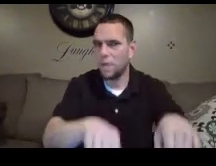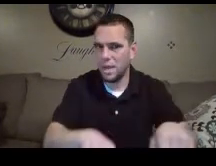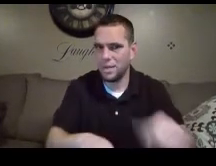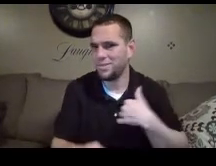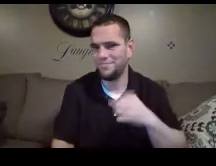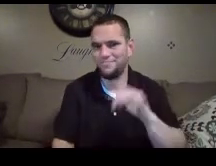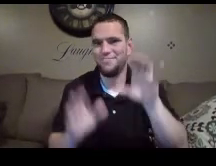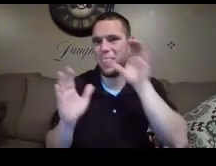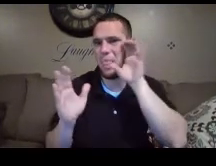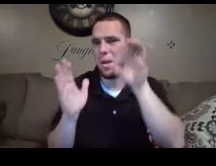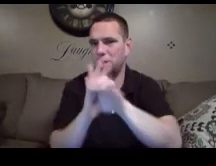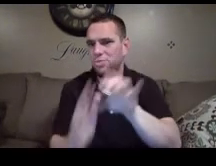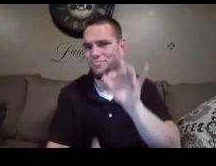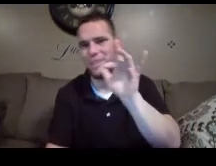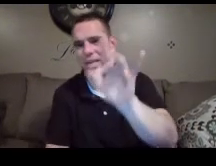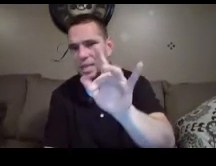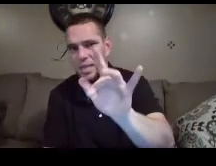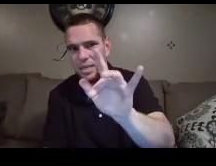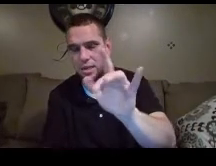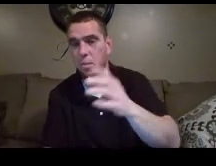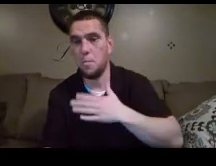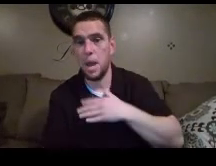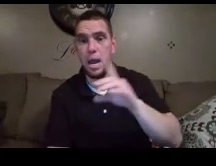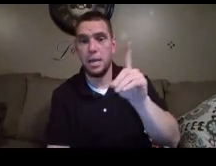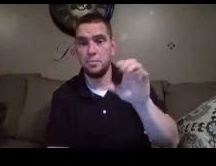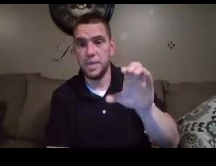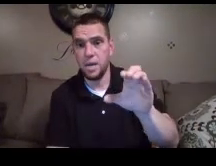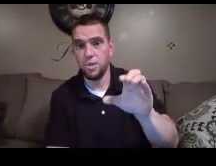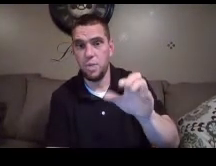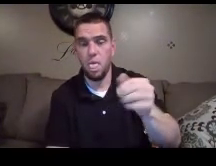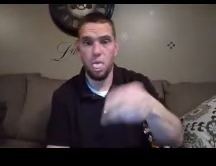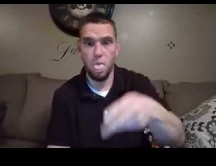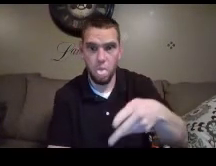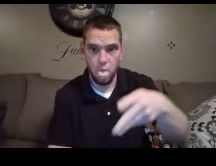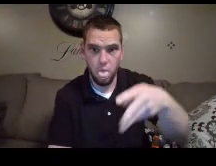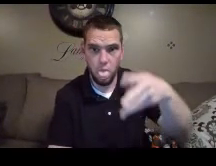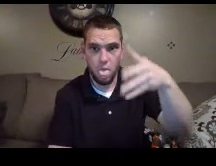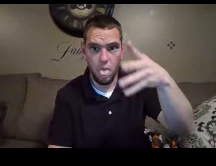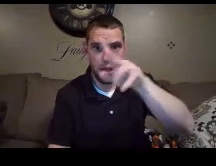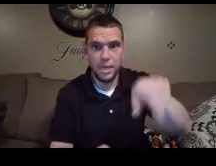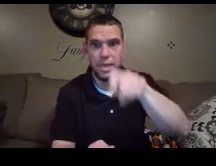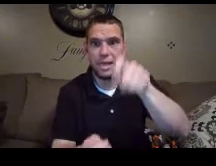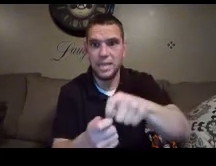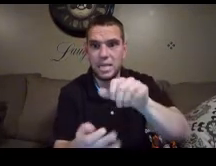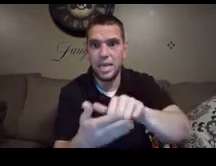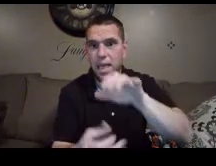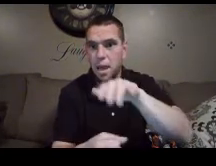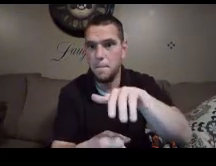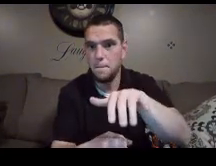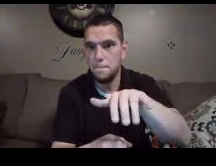and it's going to scroll my document to that location where the picture is missing alt text.